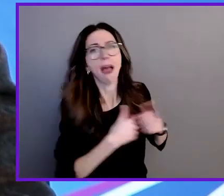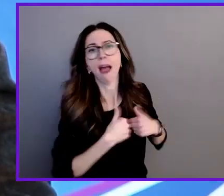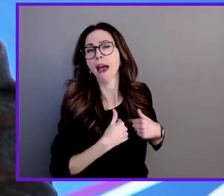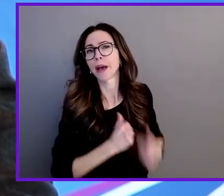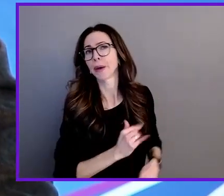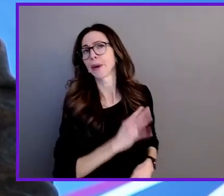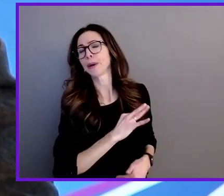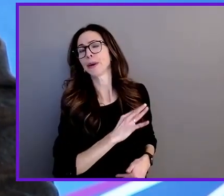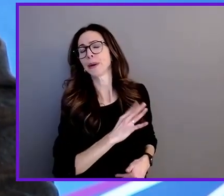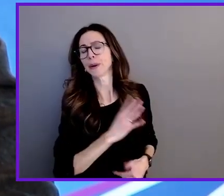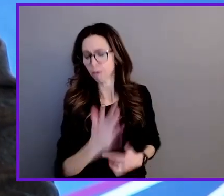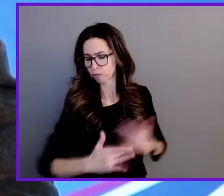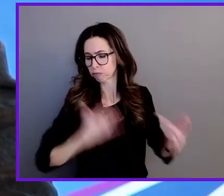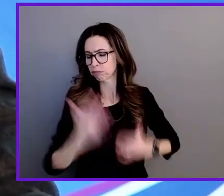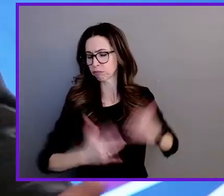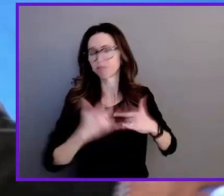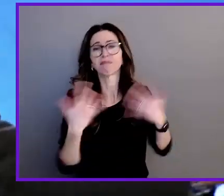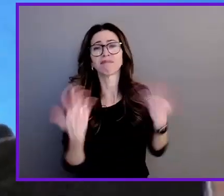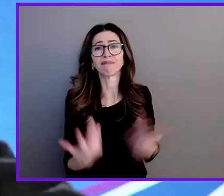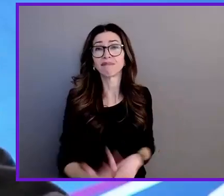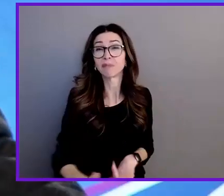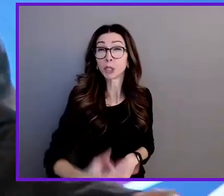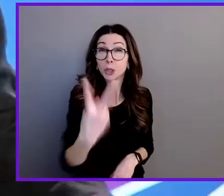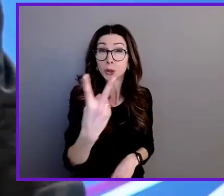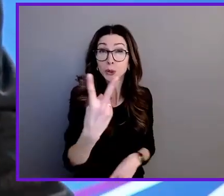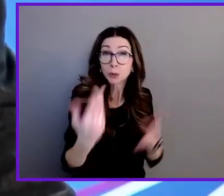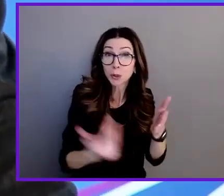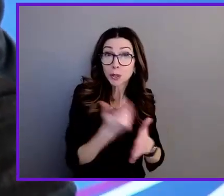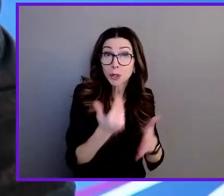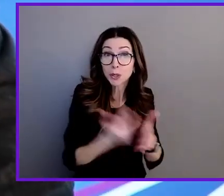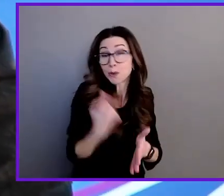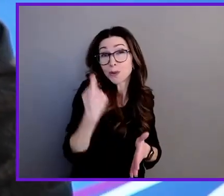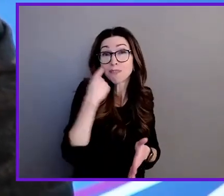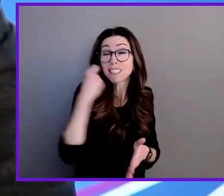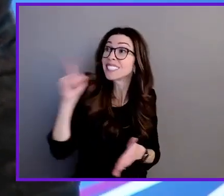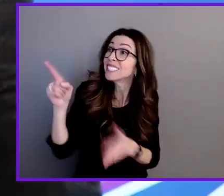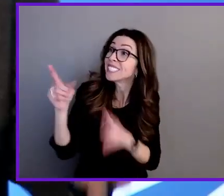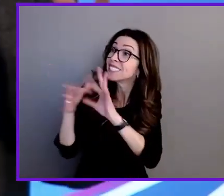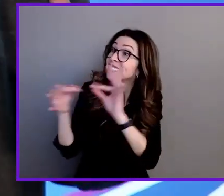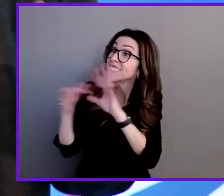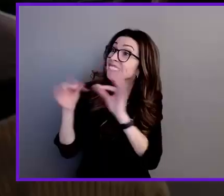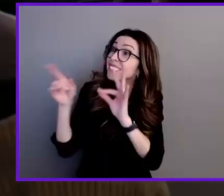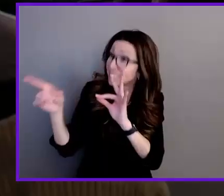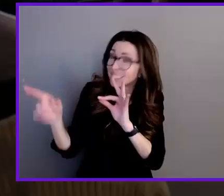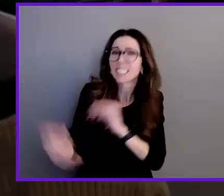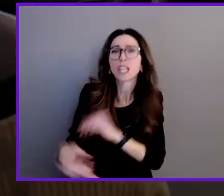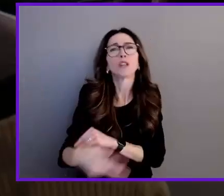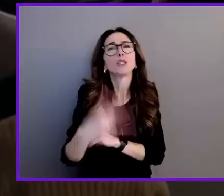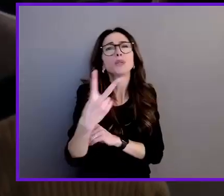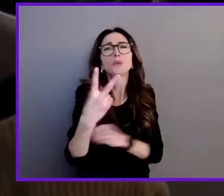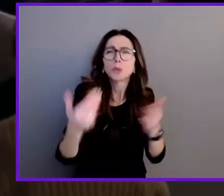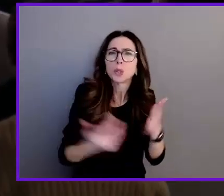co-delivery partnerships that emerged from this trip, which Michelle has just mentioned. These kinds of initiatives are essential